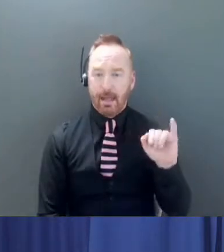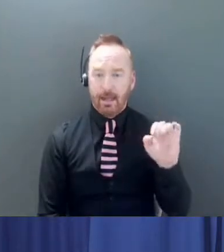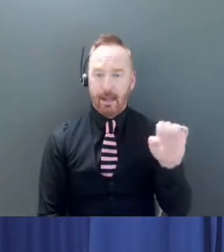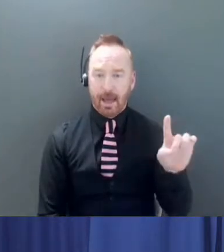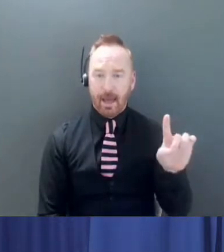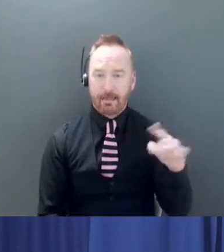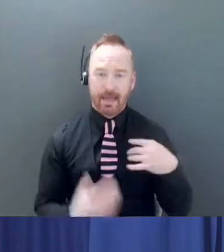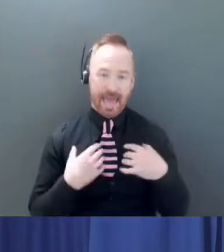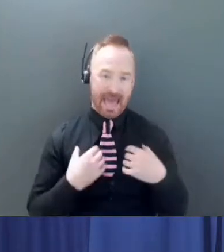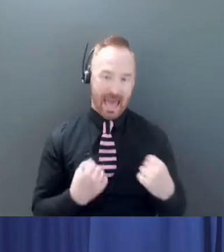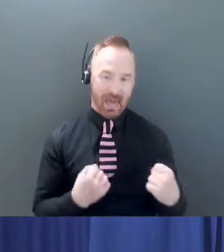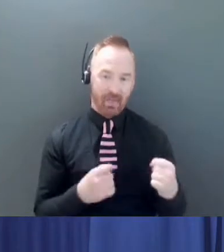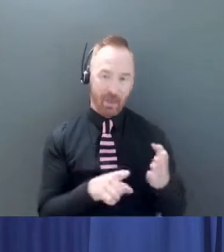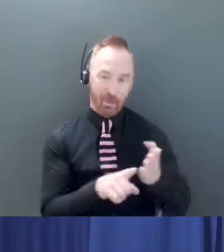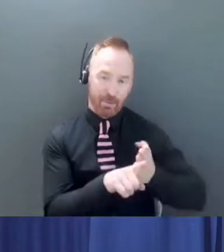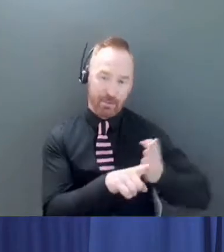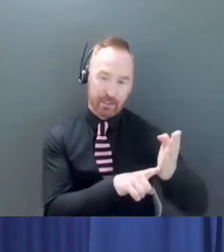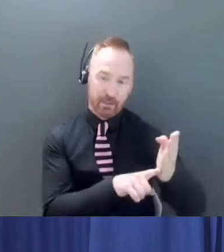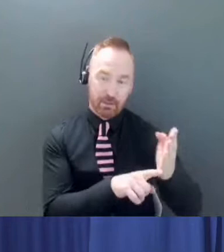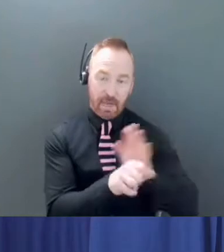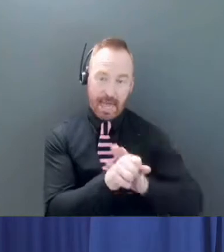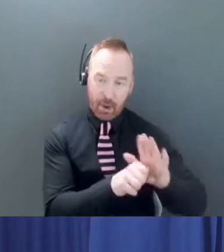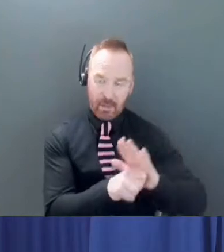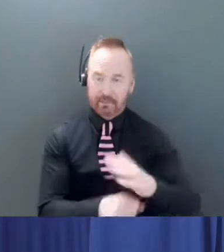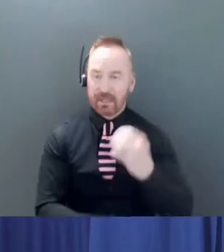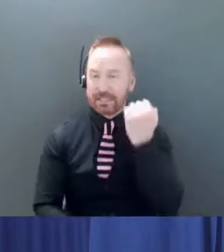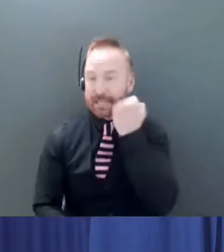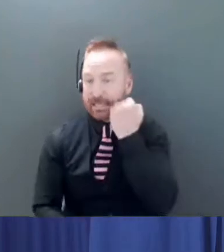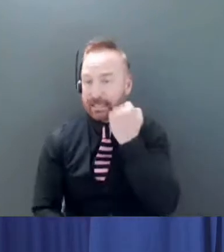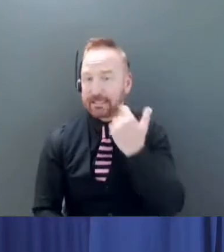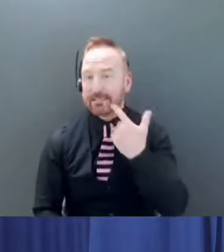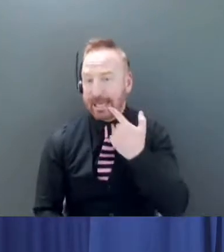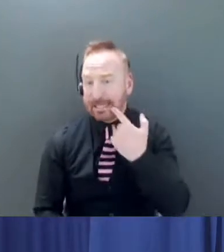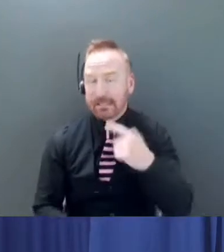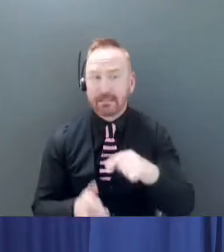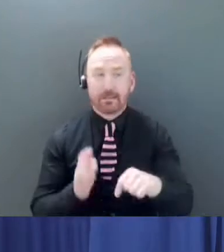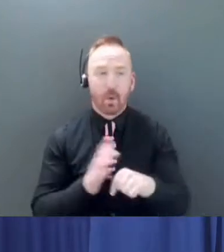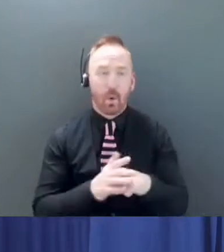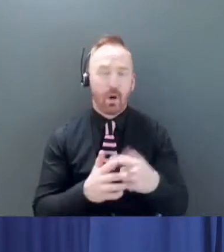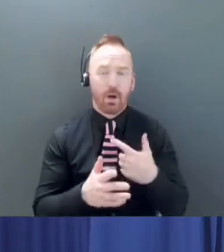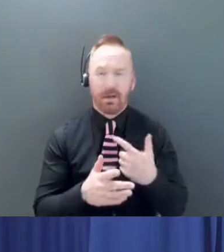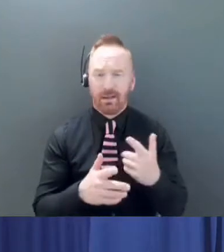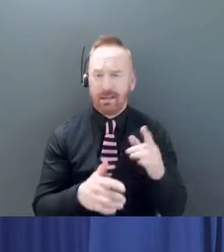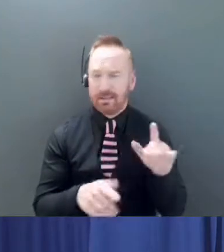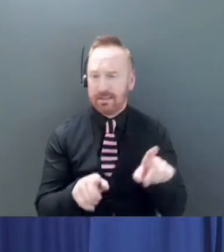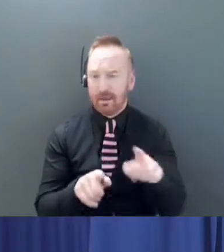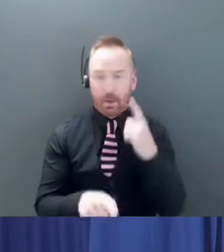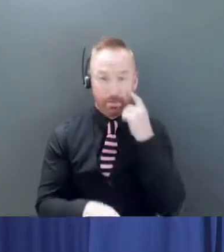So similar to optometrists and physiotherapists where you need